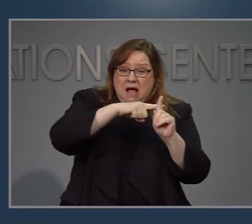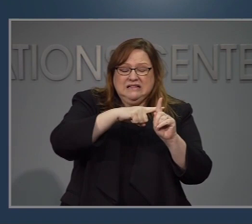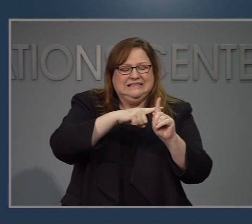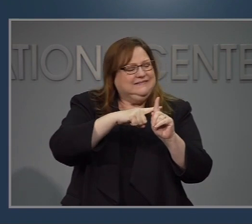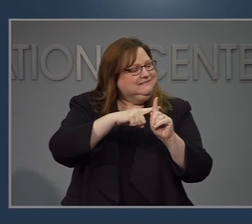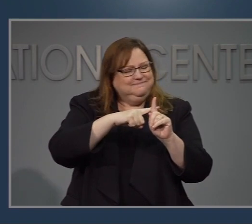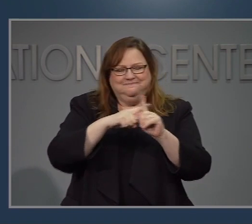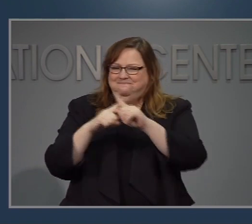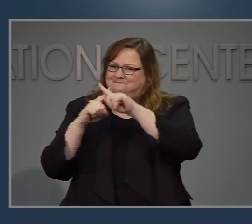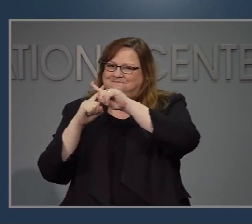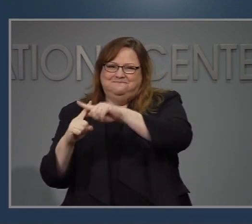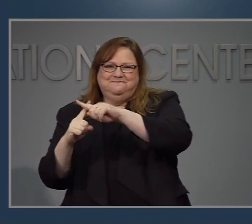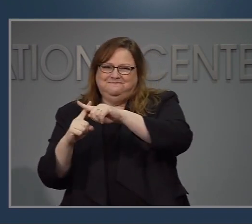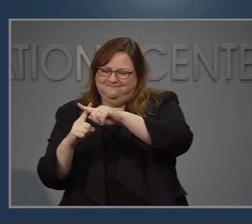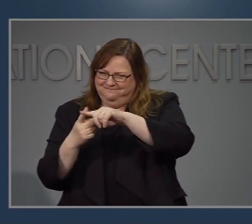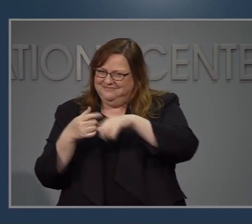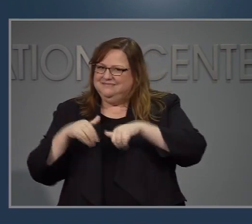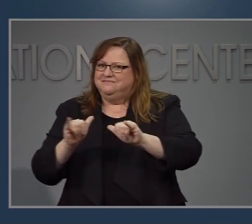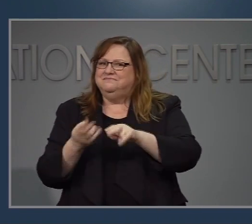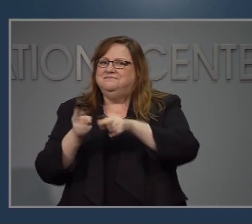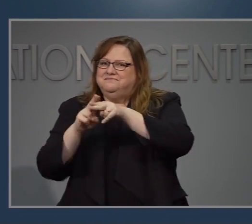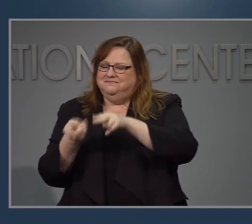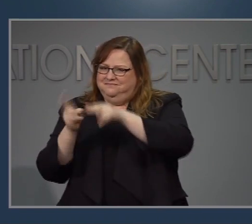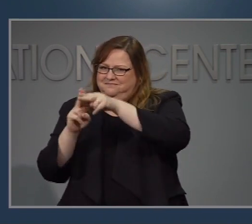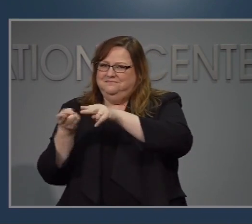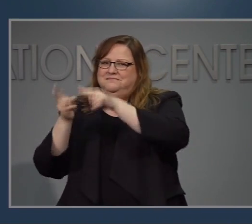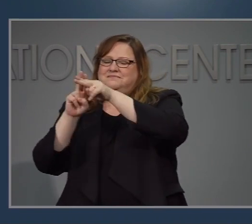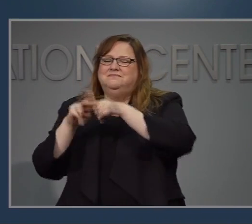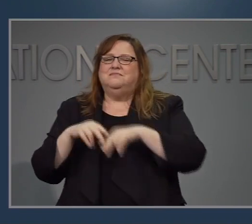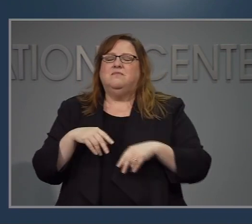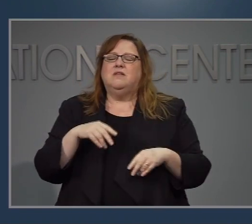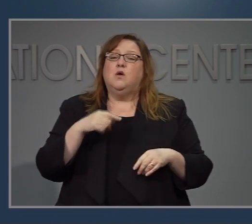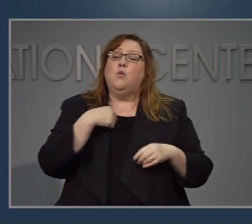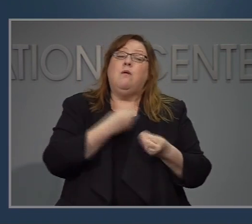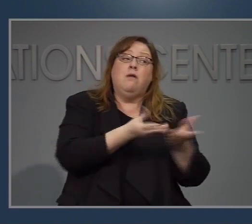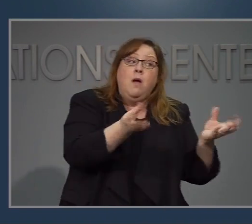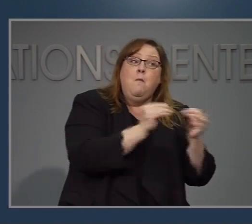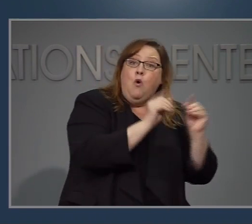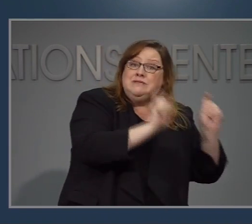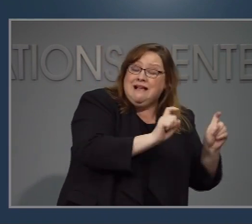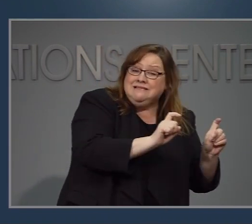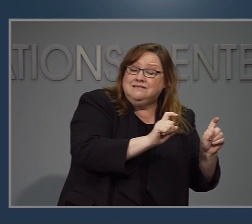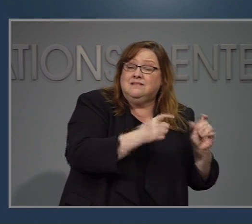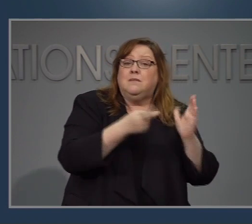ARE TODAY. OUR SURVEILLANCE DATA SHOWS A DECLINE GREEN CHECK. NORTH CAROLINA'S TRAJECTORY OF LABORATORY-CONFIRMED CASES CONTINUES TO INCREASE THAT GETS